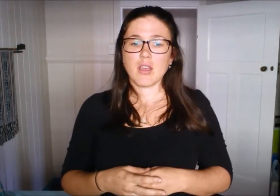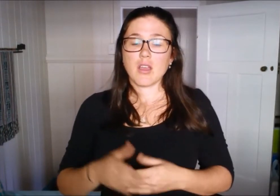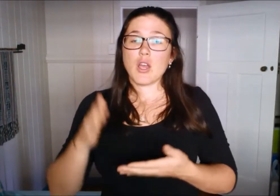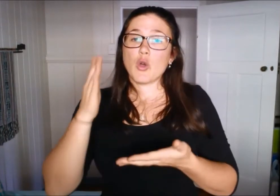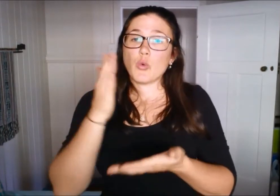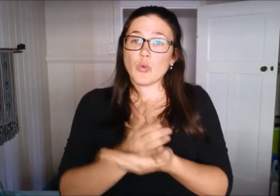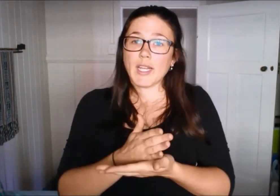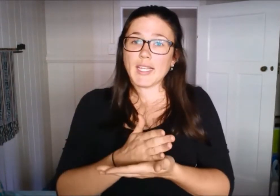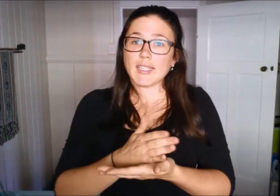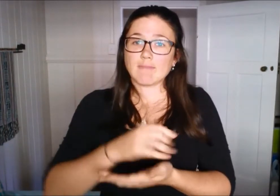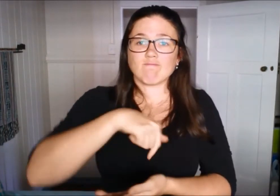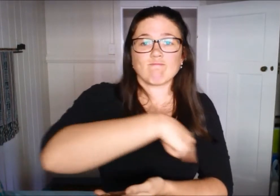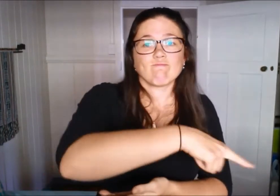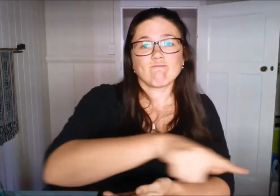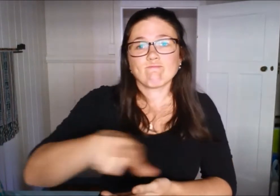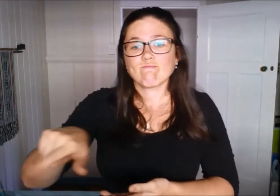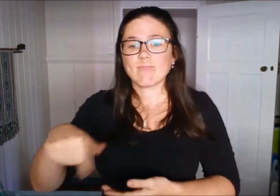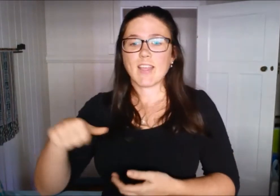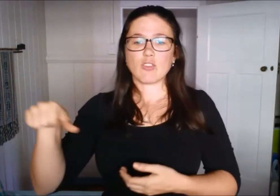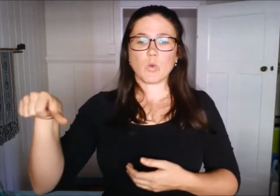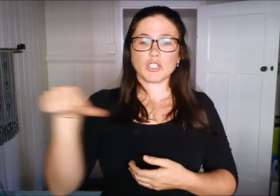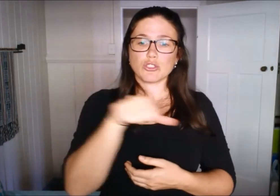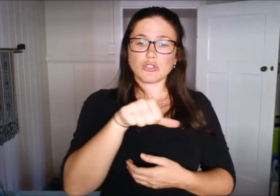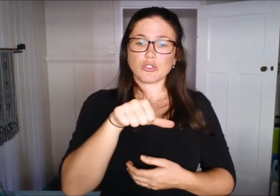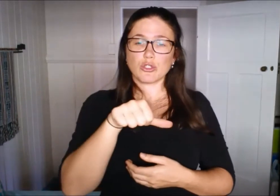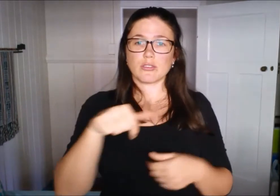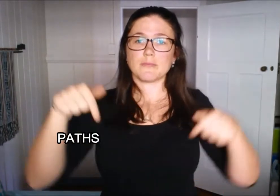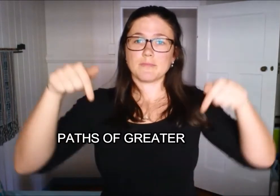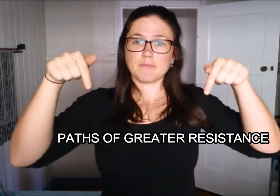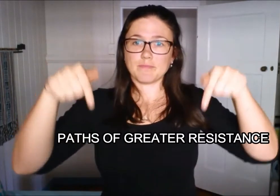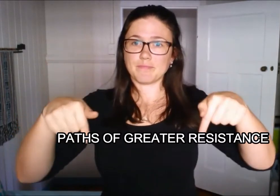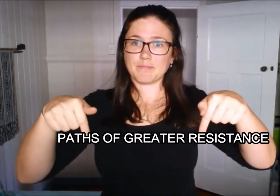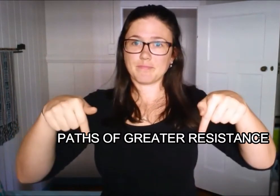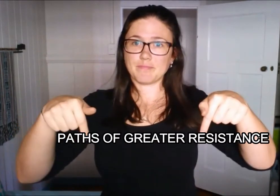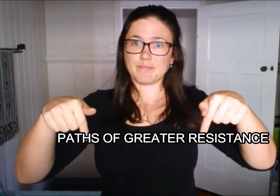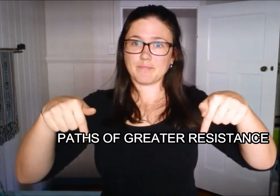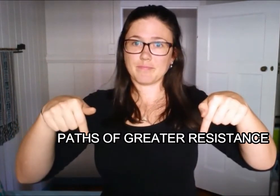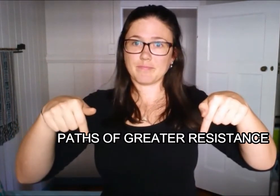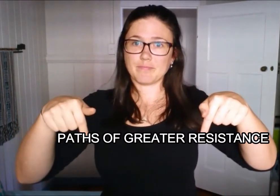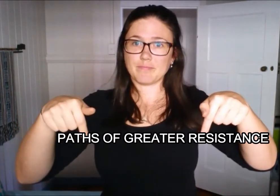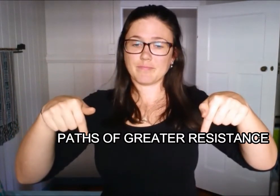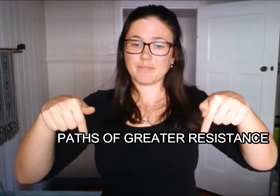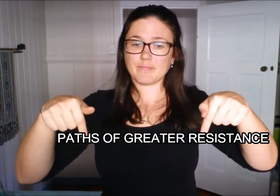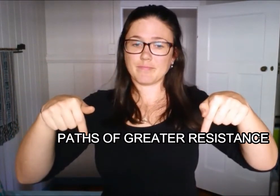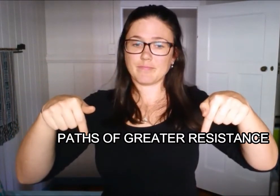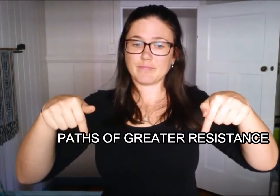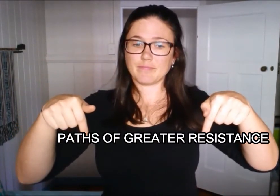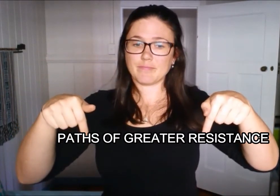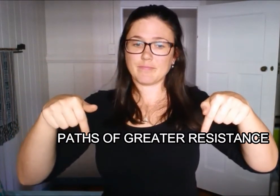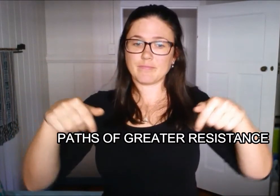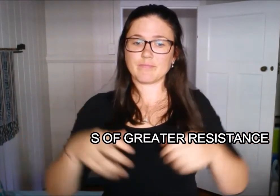Instead, we should choose paths of greater resistance